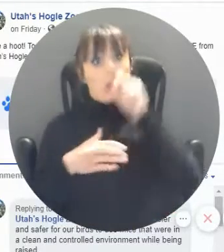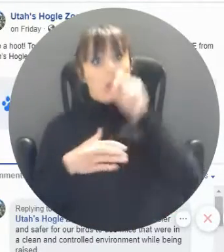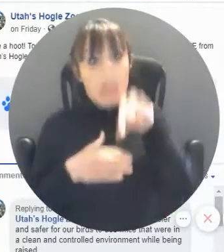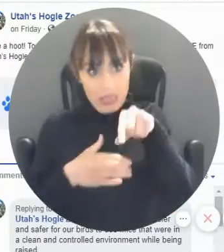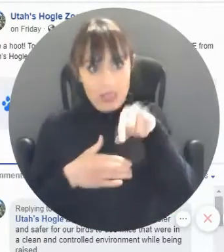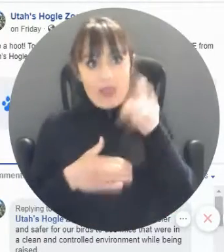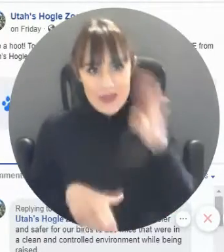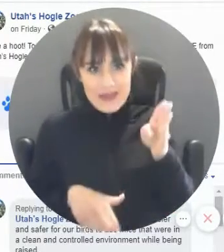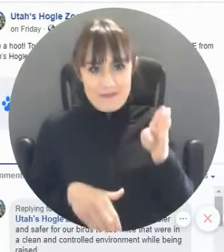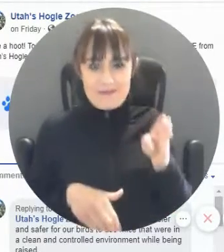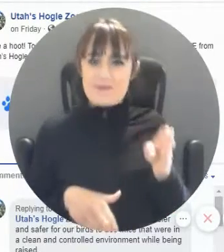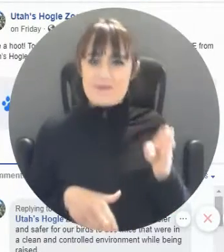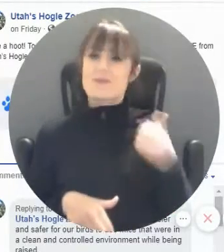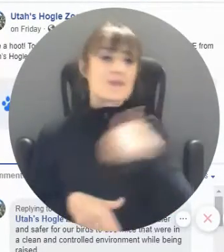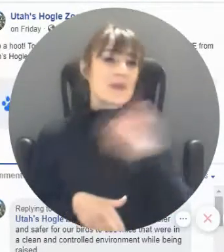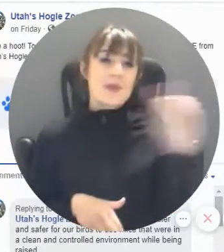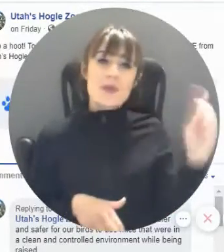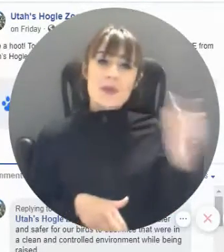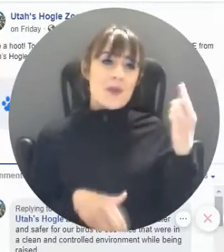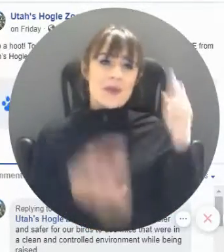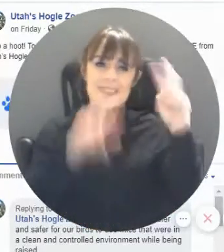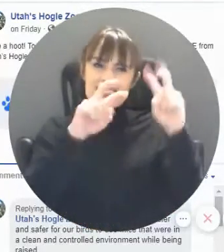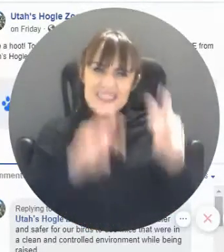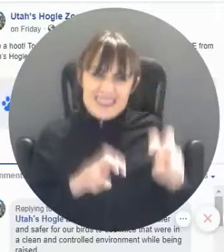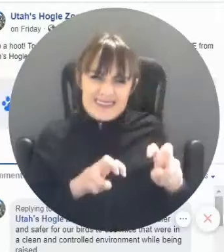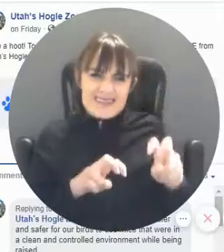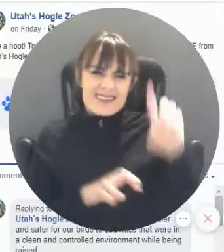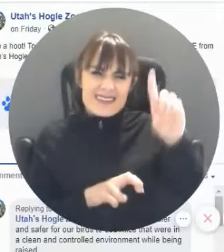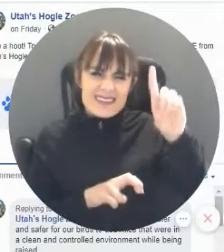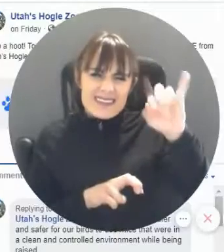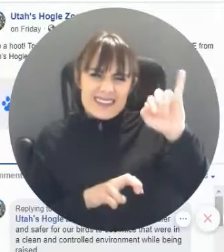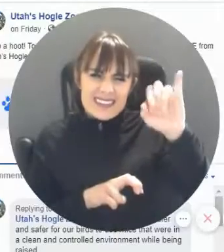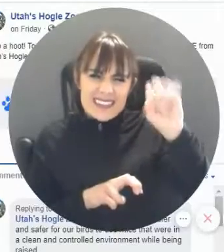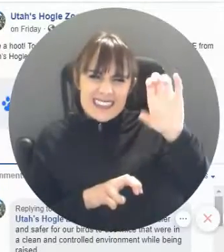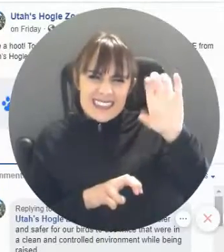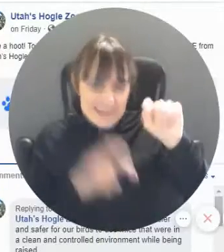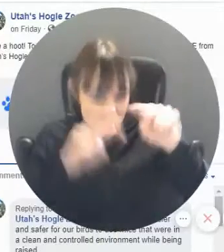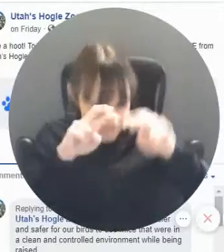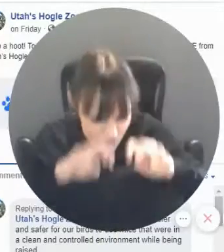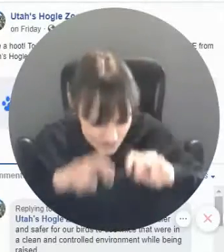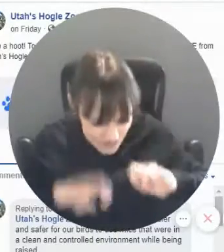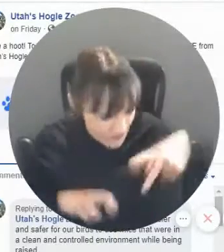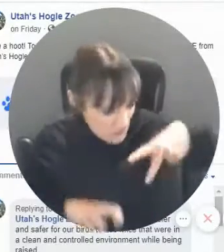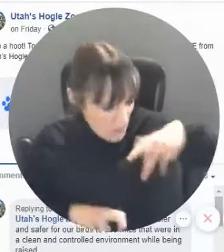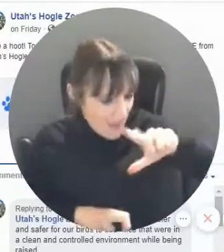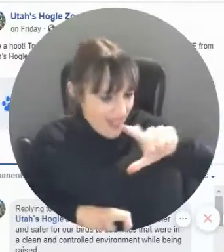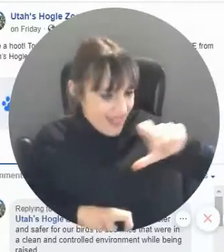school, and summer camp, and I'm sure many of you out there have done this activity before. However, a fun fact